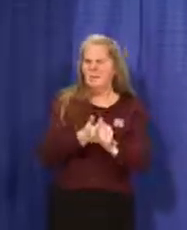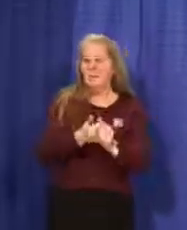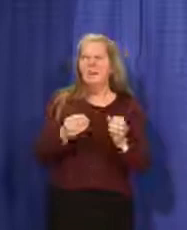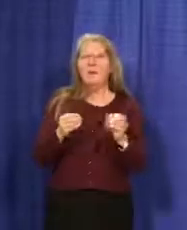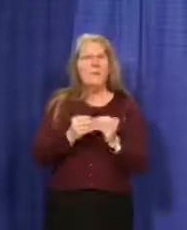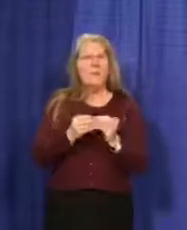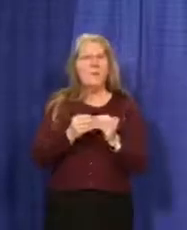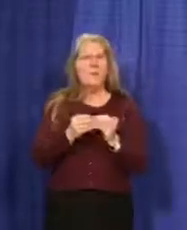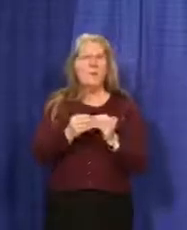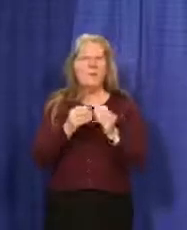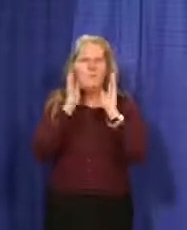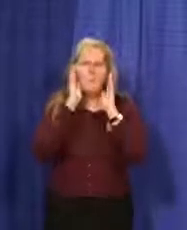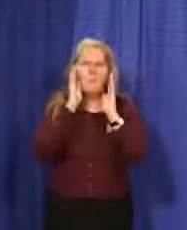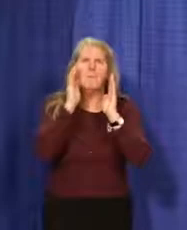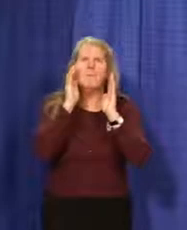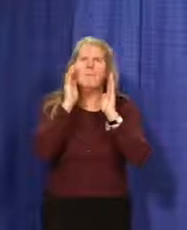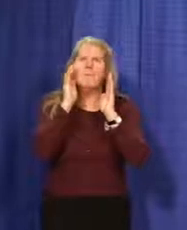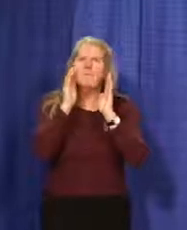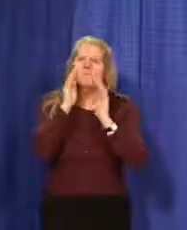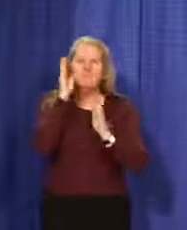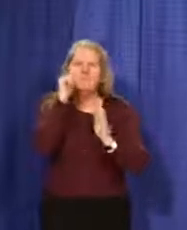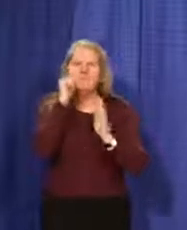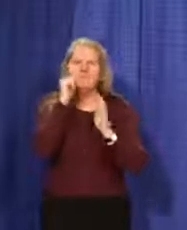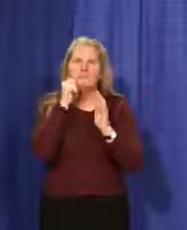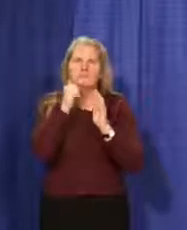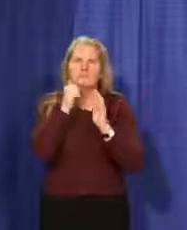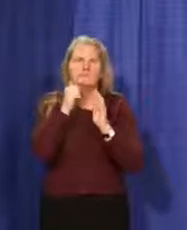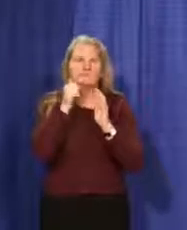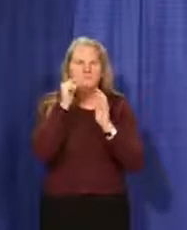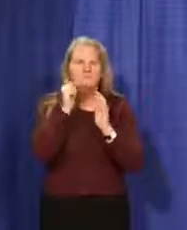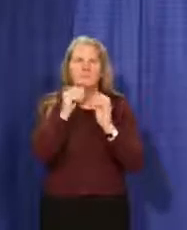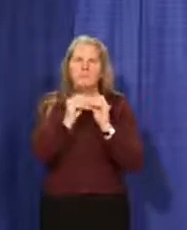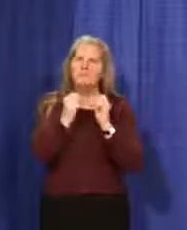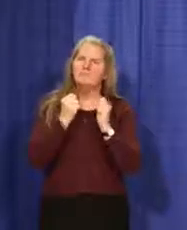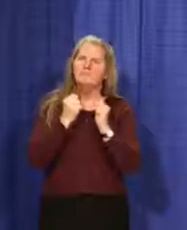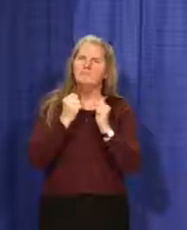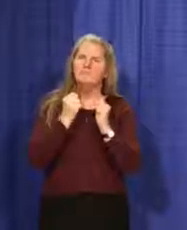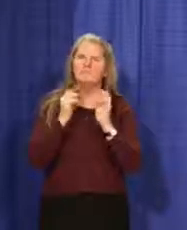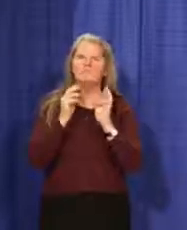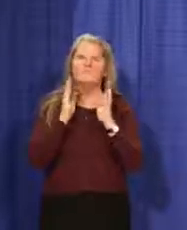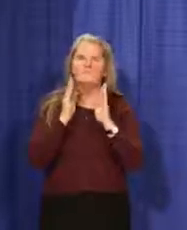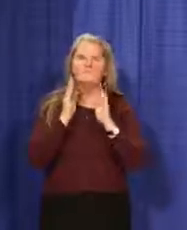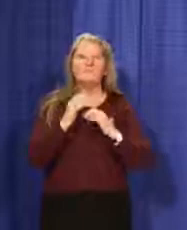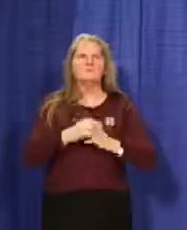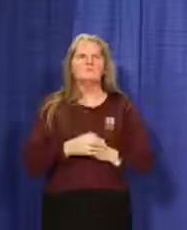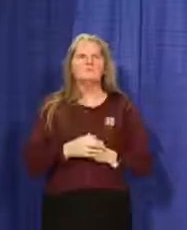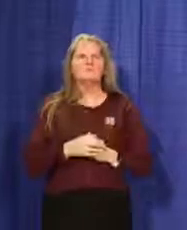So take everything that is written to an extra degree of vigilance. That is really what I mean. Thank you.